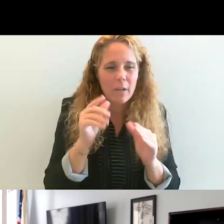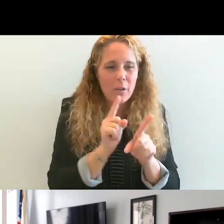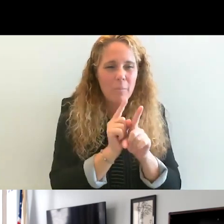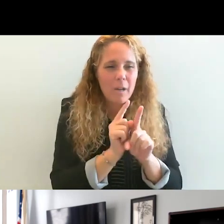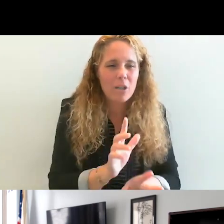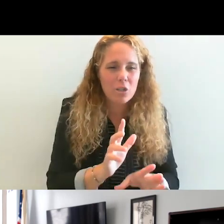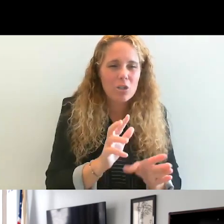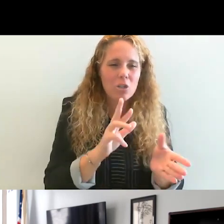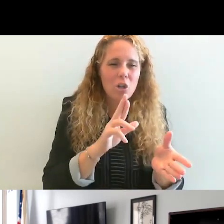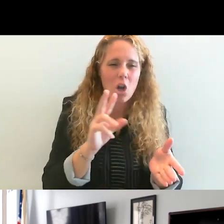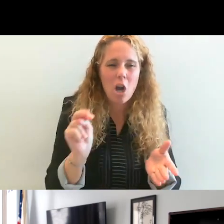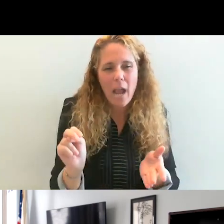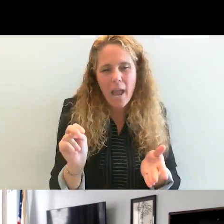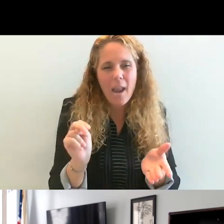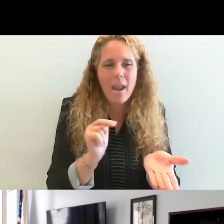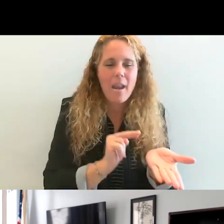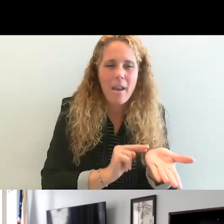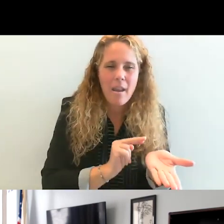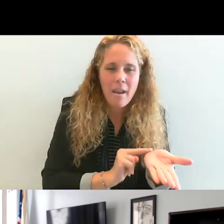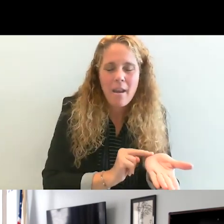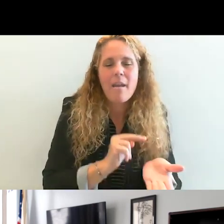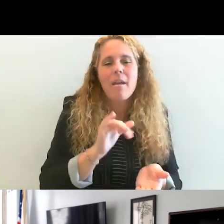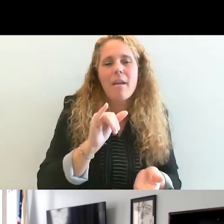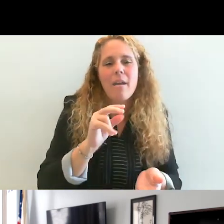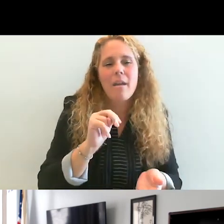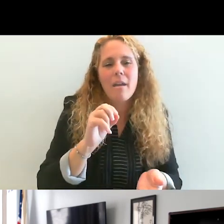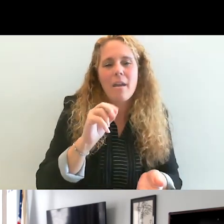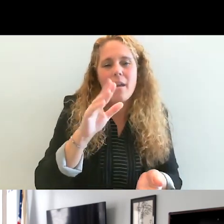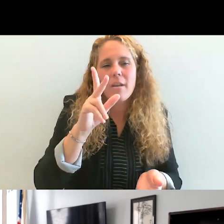NURSE AND PROGRAM ASSISTANT.